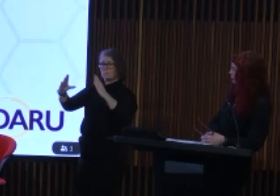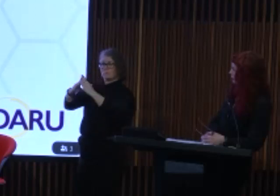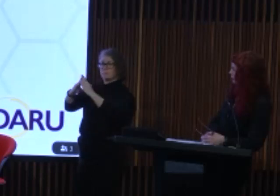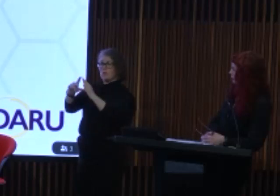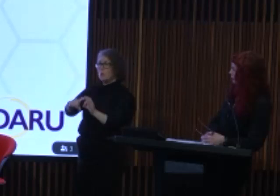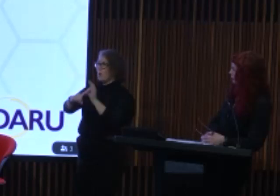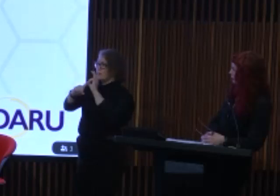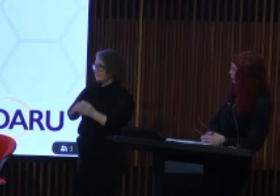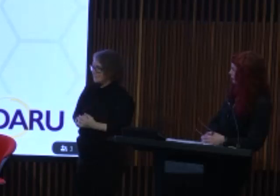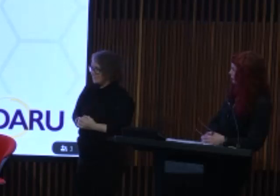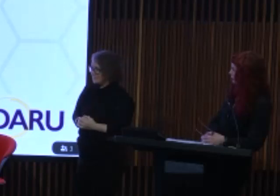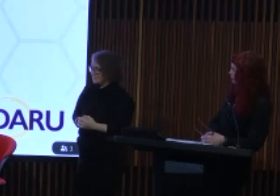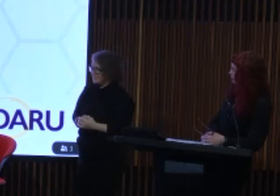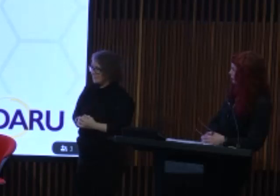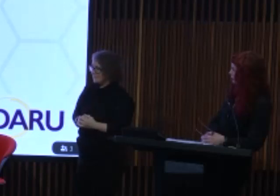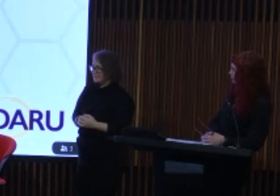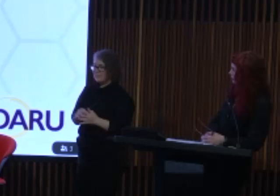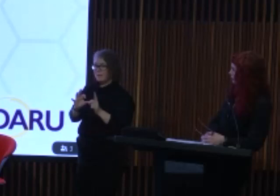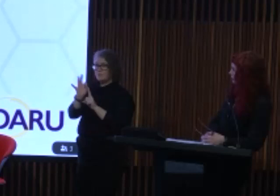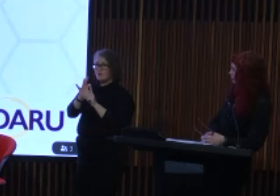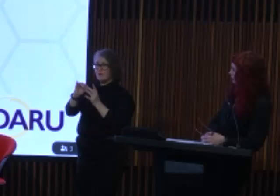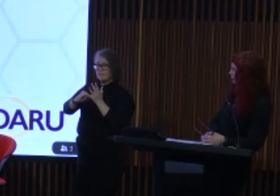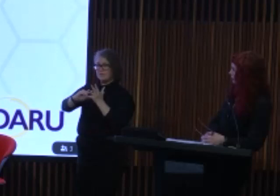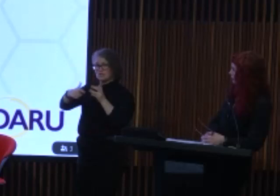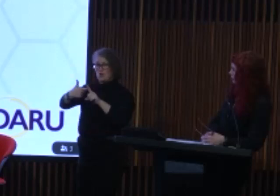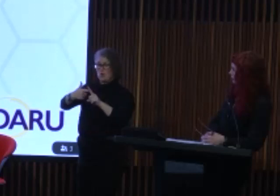of things that we have and really at the root of what everyone's talking about is this idea